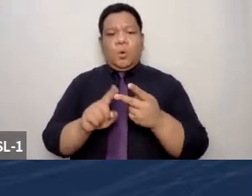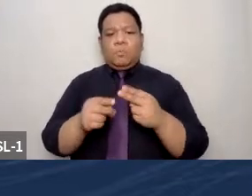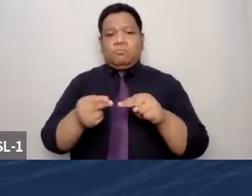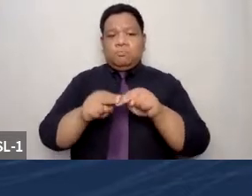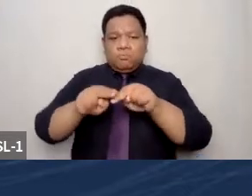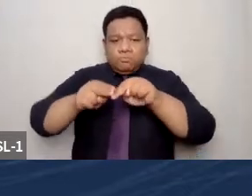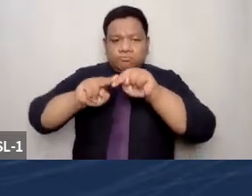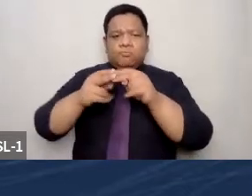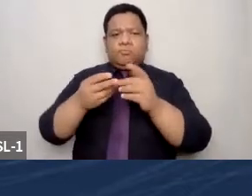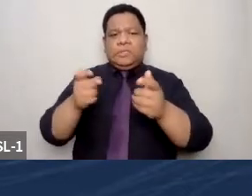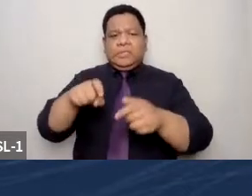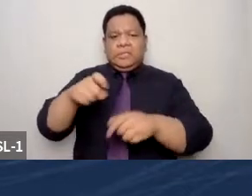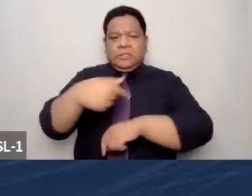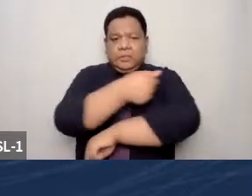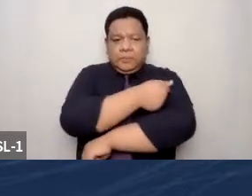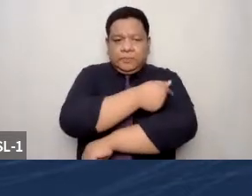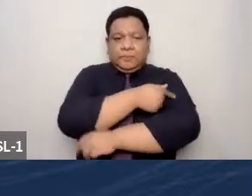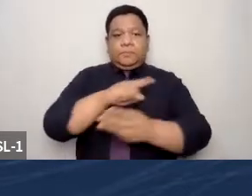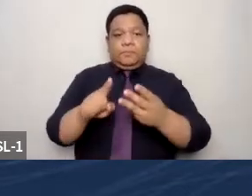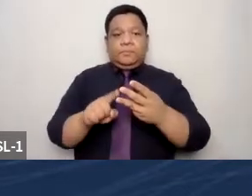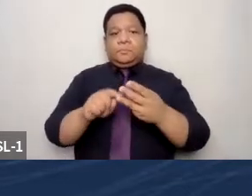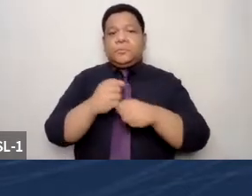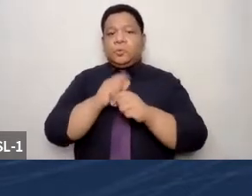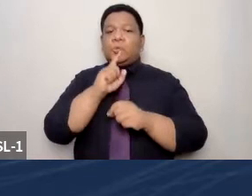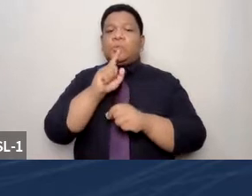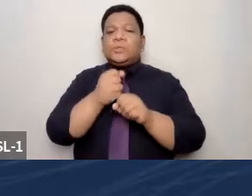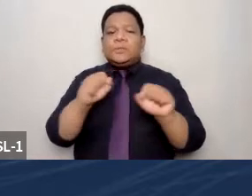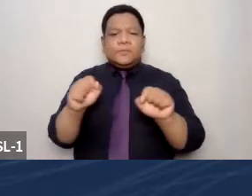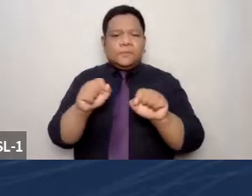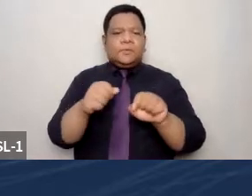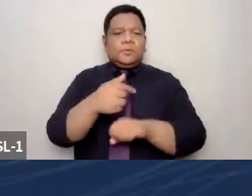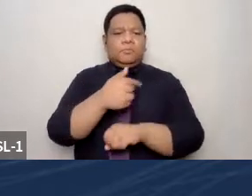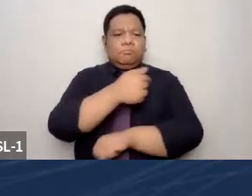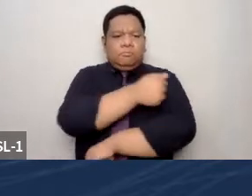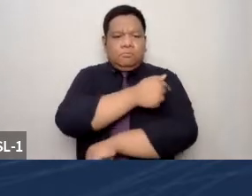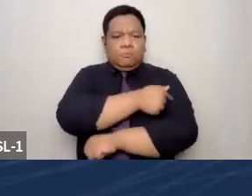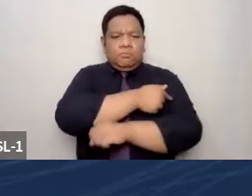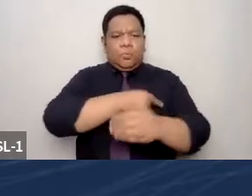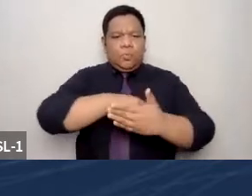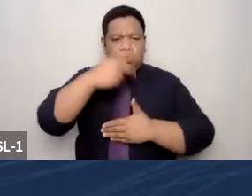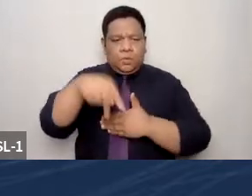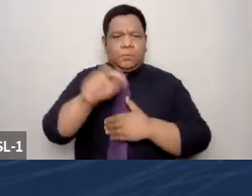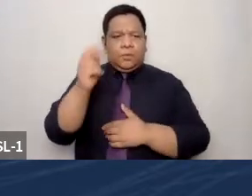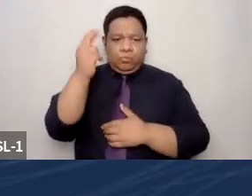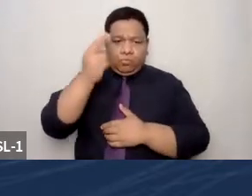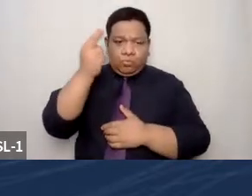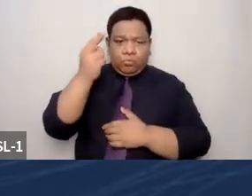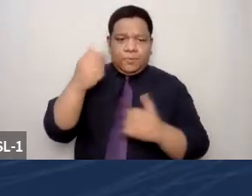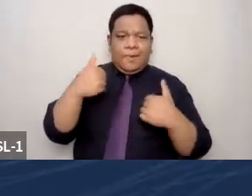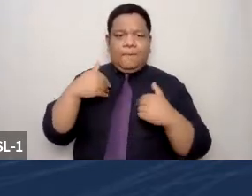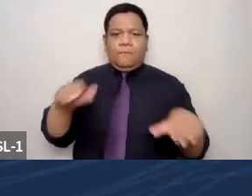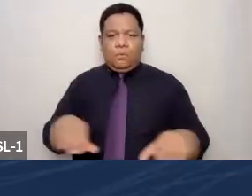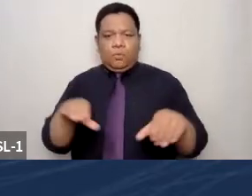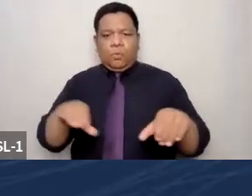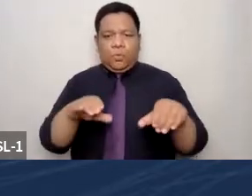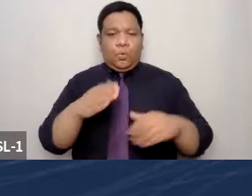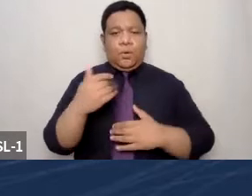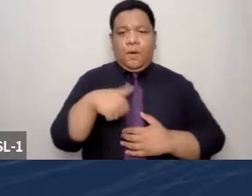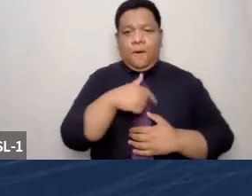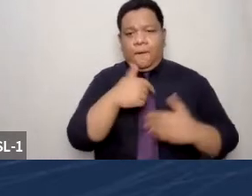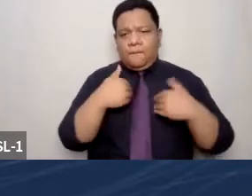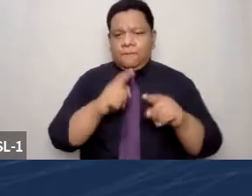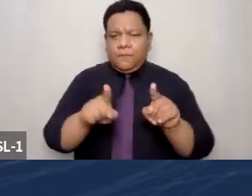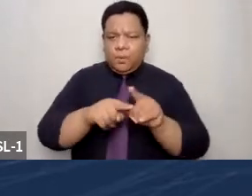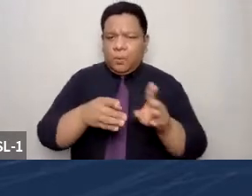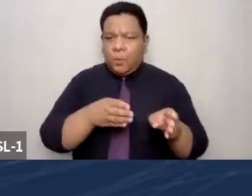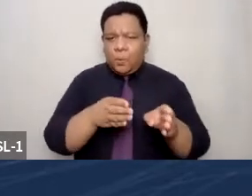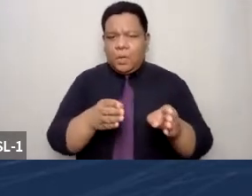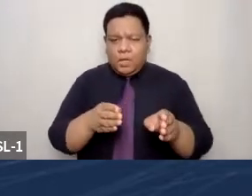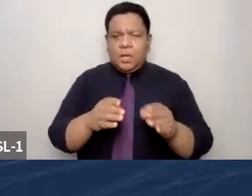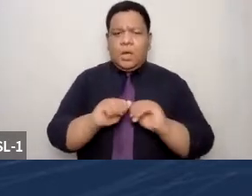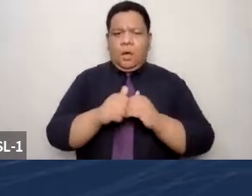To ensure safety in the immunization program those are the reasons we have interventions or measures that we implement in in our immunization program